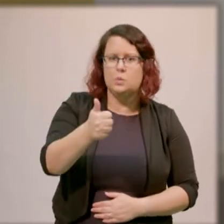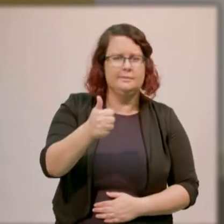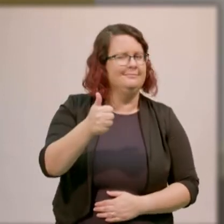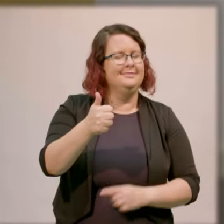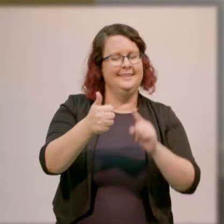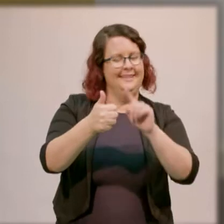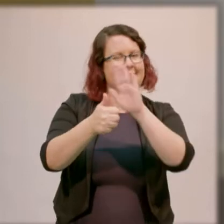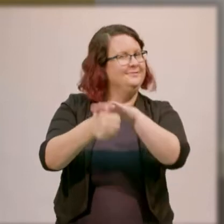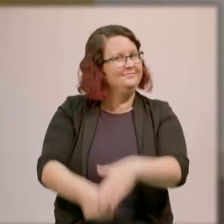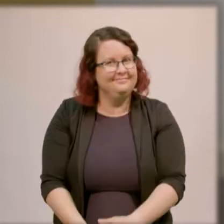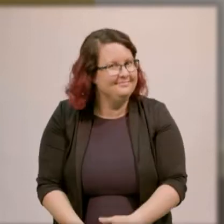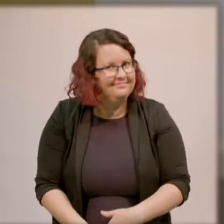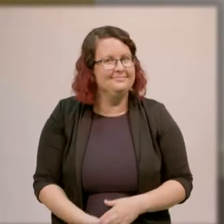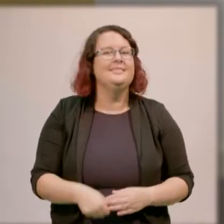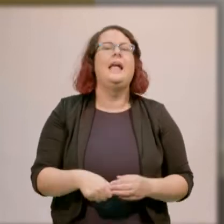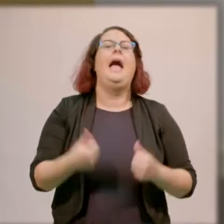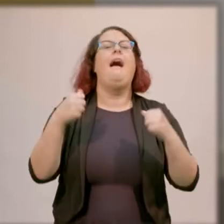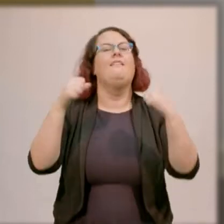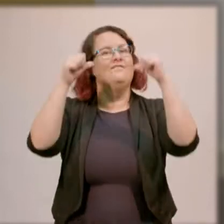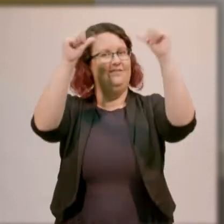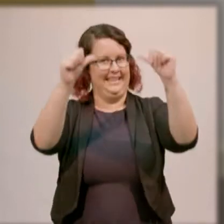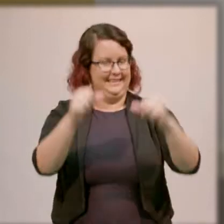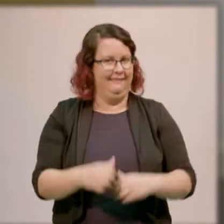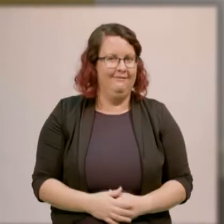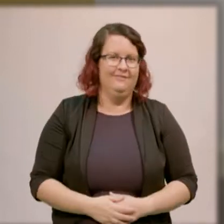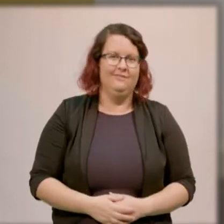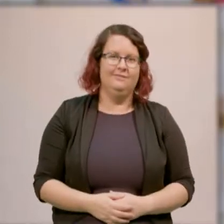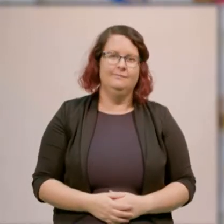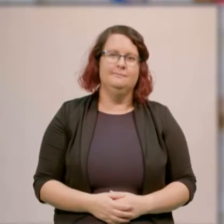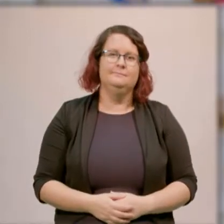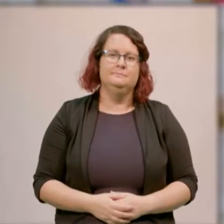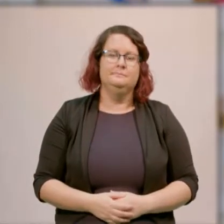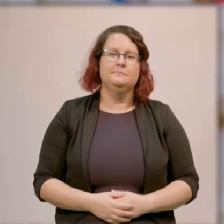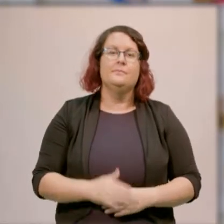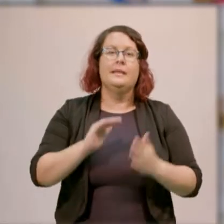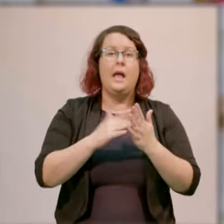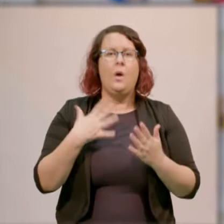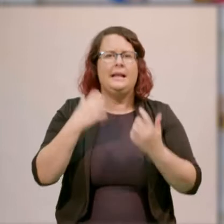No, not good - let's make it 'effective'. So now I need some evidence,